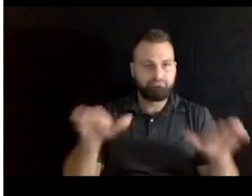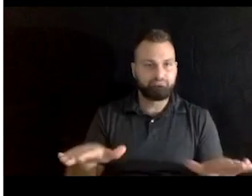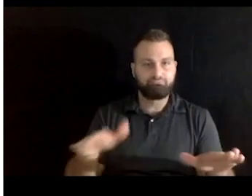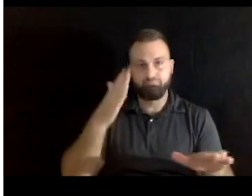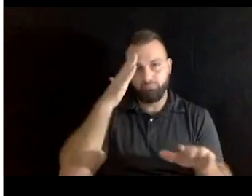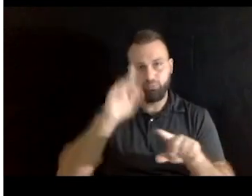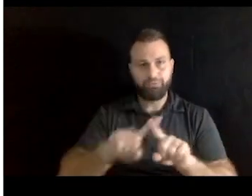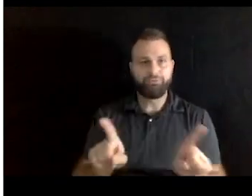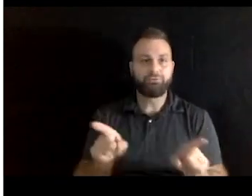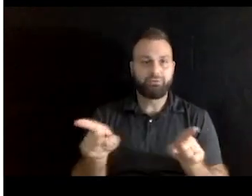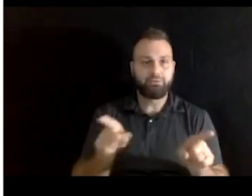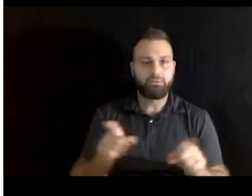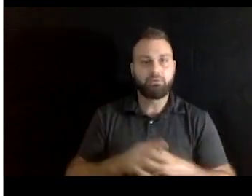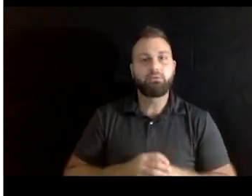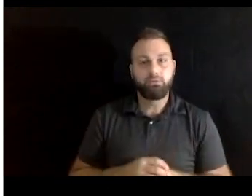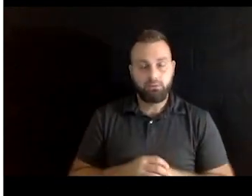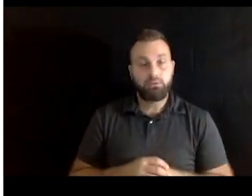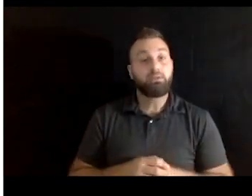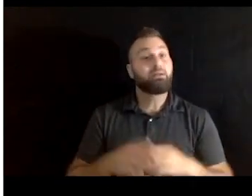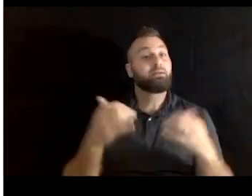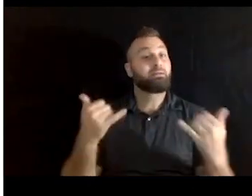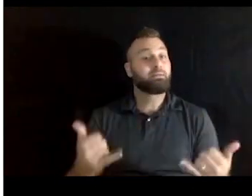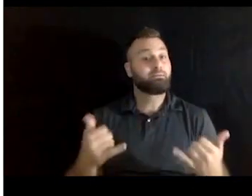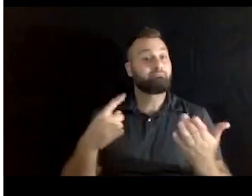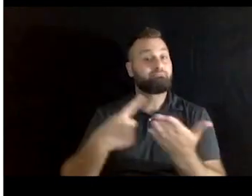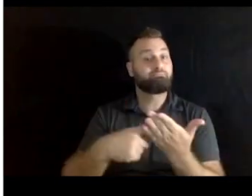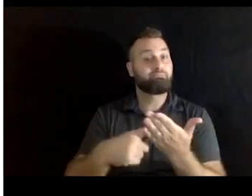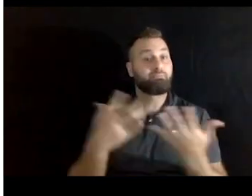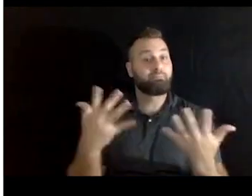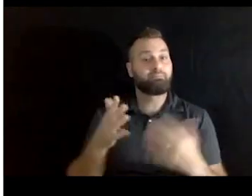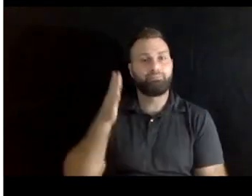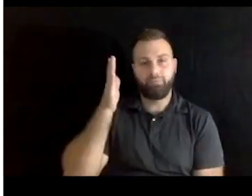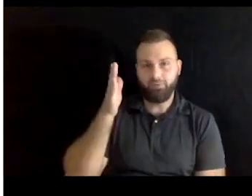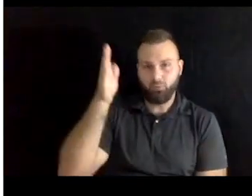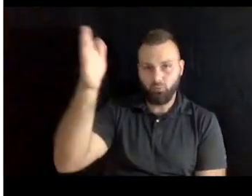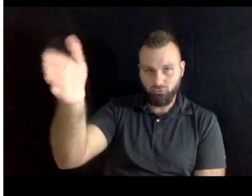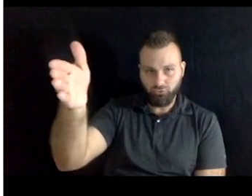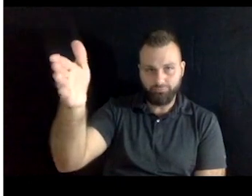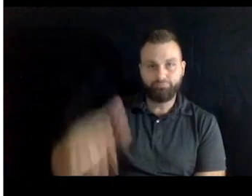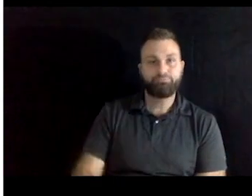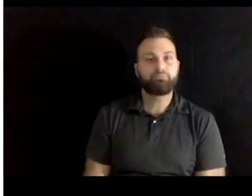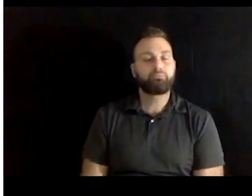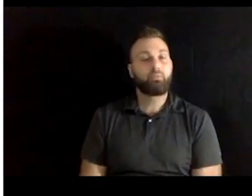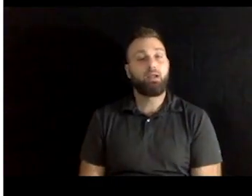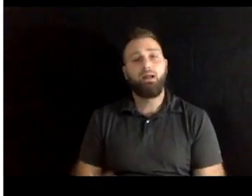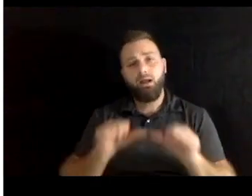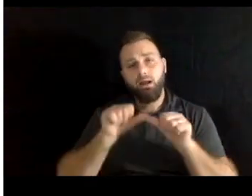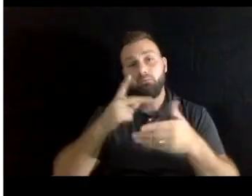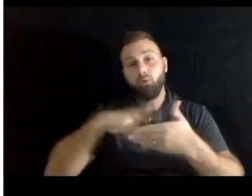So let us talk about the future. Ongoing demonstrations are working to generate new evidence,